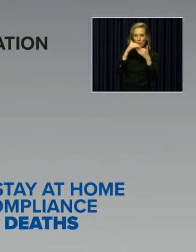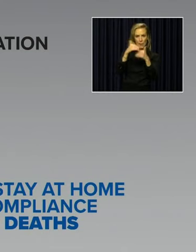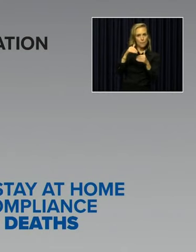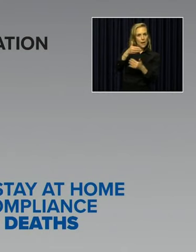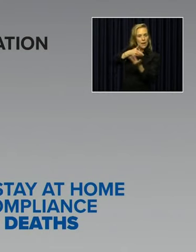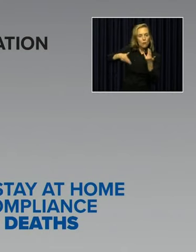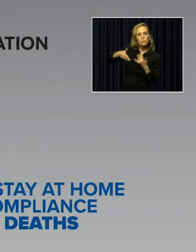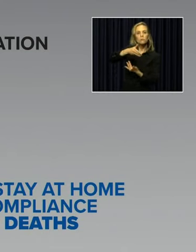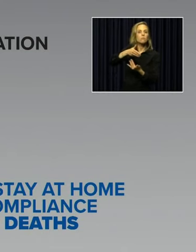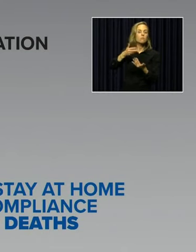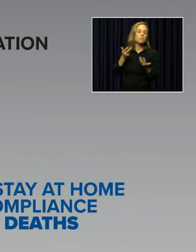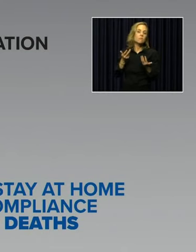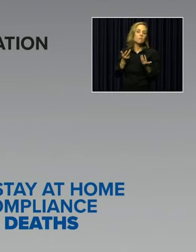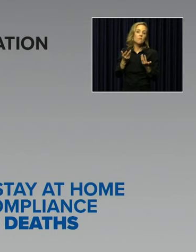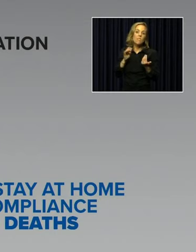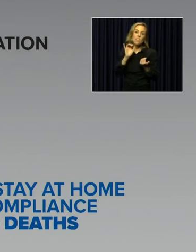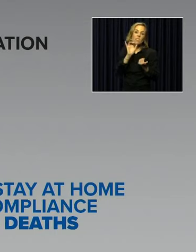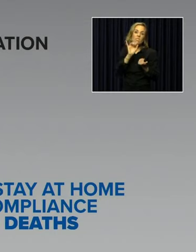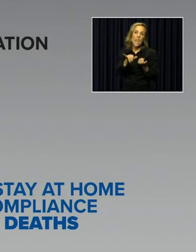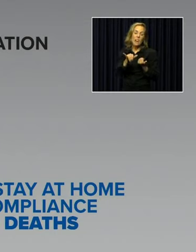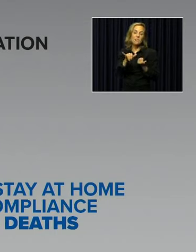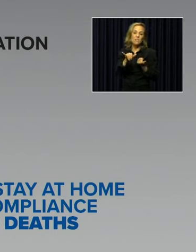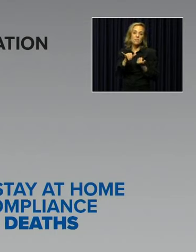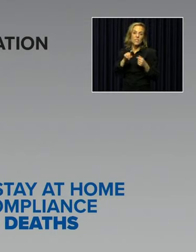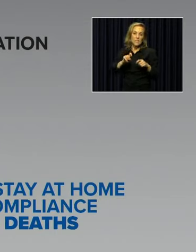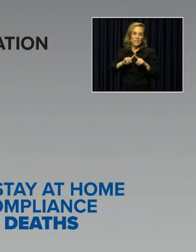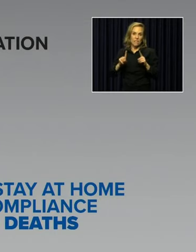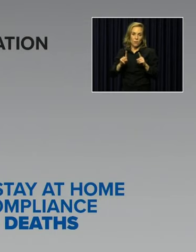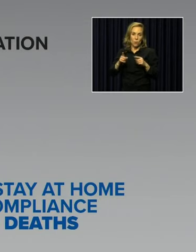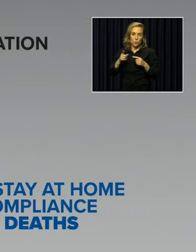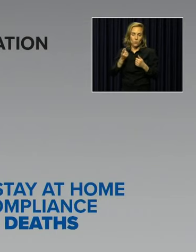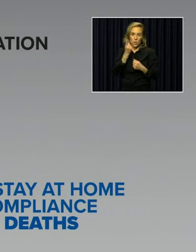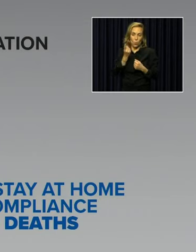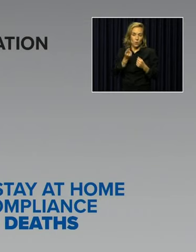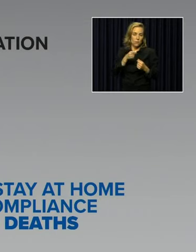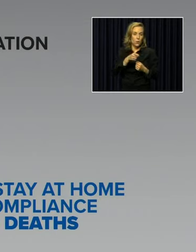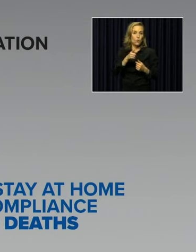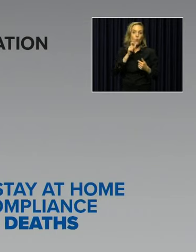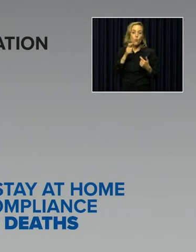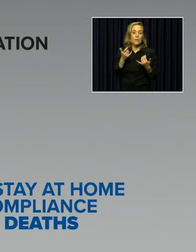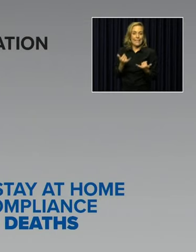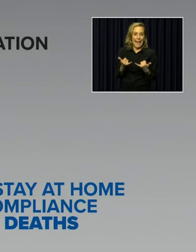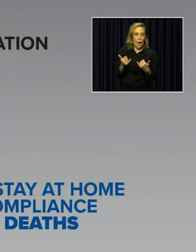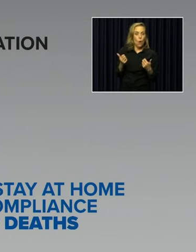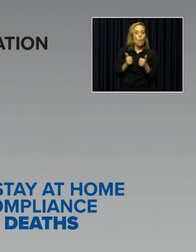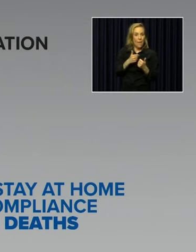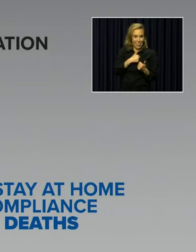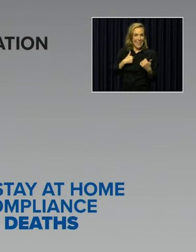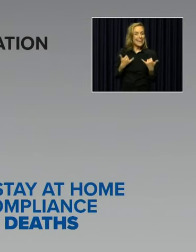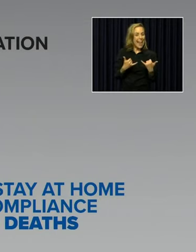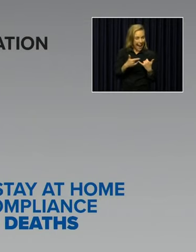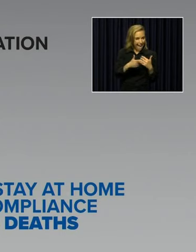MARCH WHEN WE STARTED TAKING A NUMBER OF STEPS.